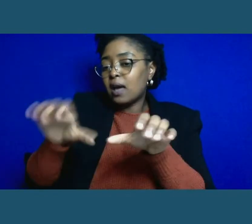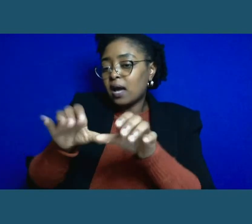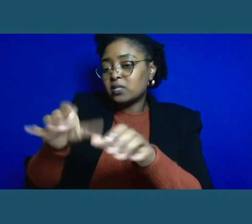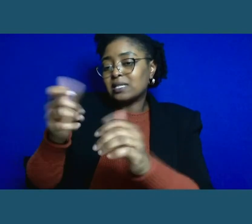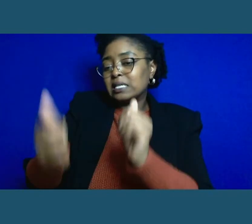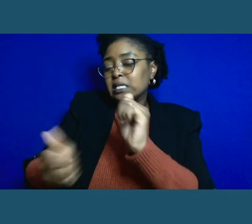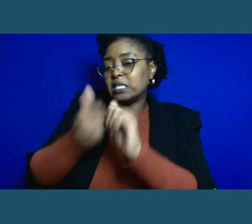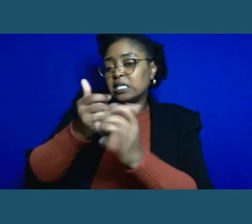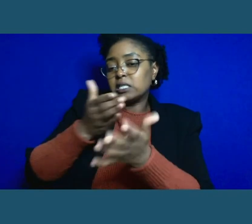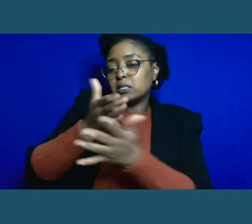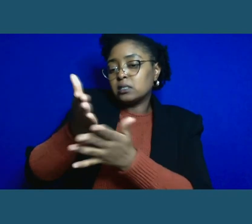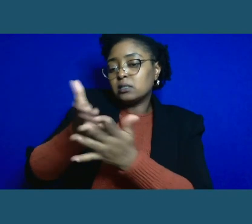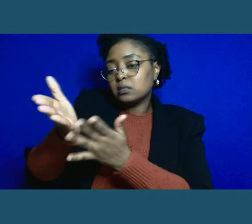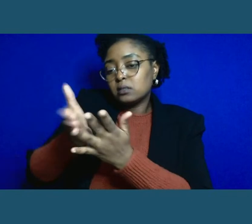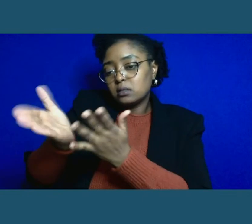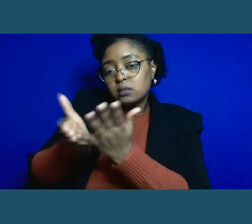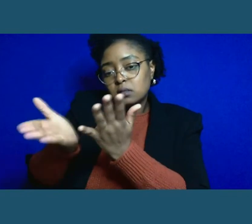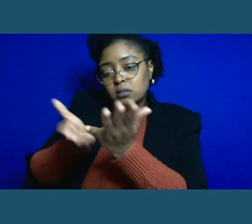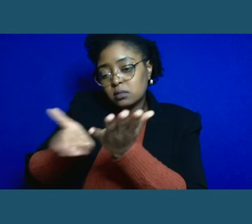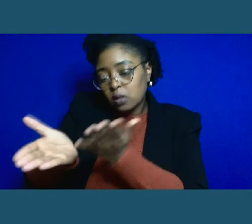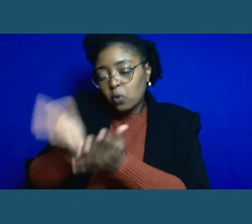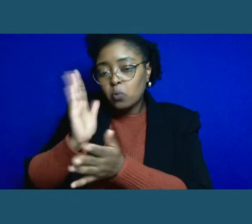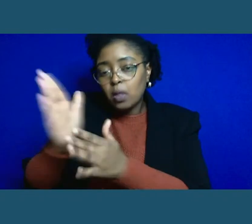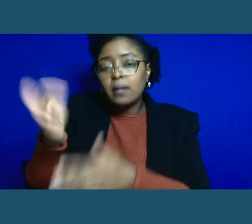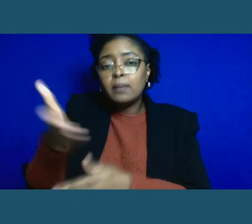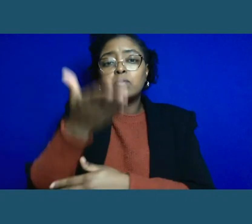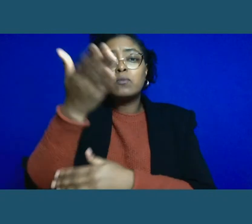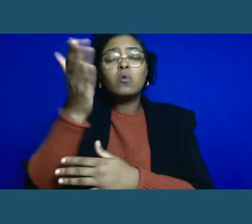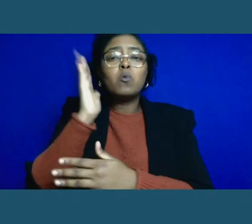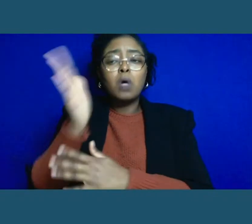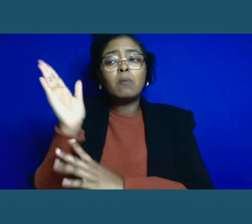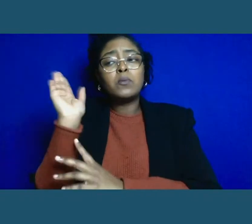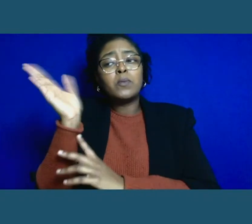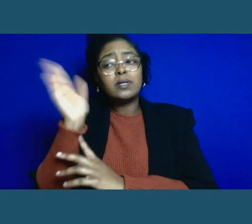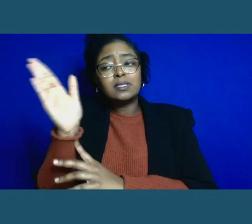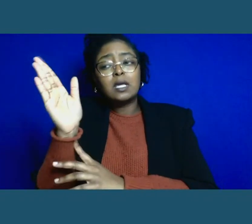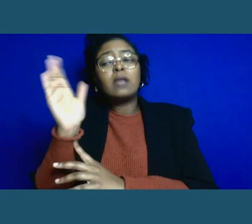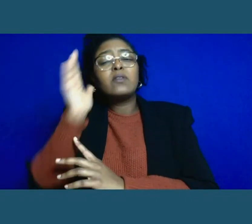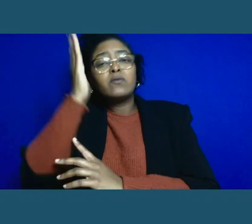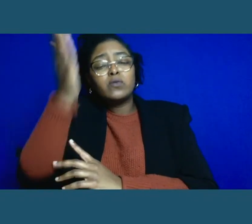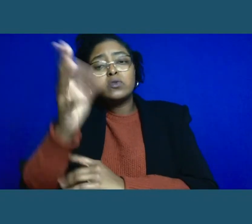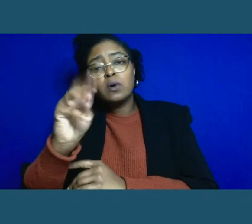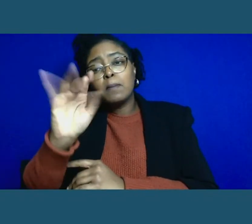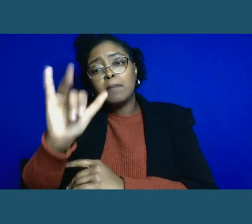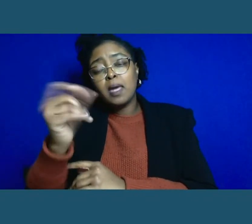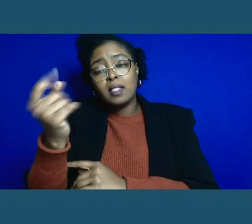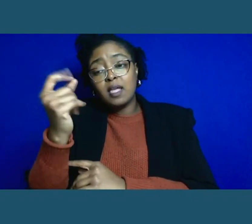specific action plan that's addressing each actions in each of the six domains. It's going